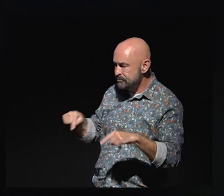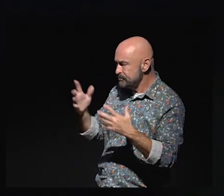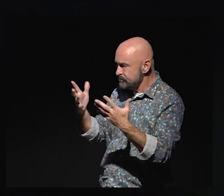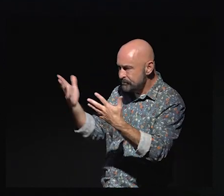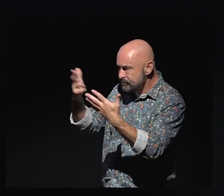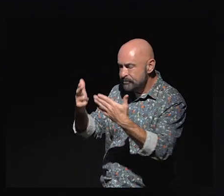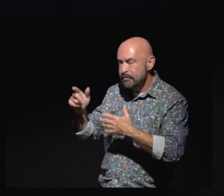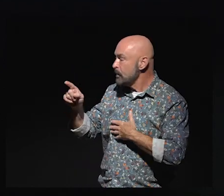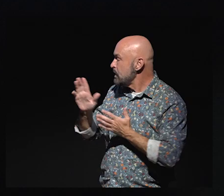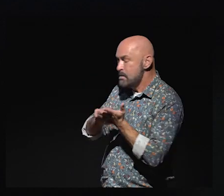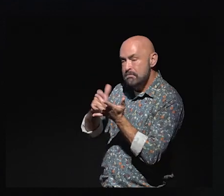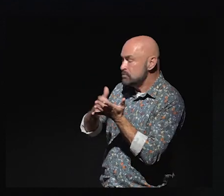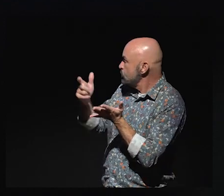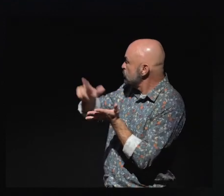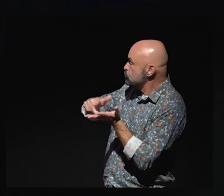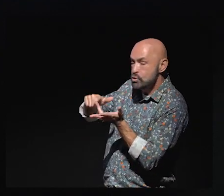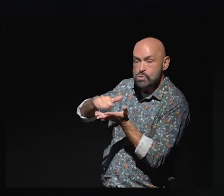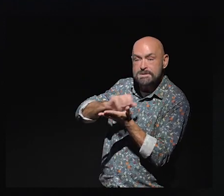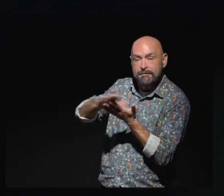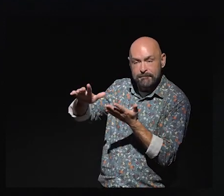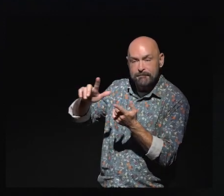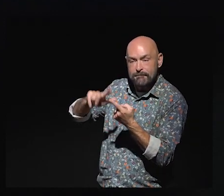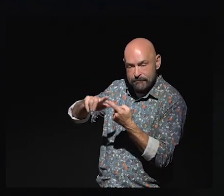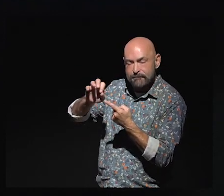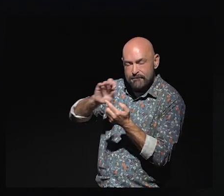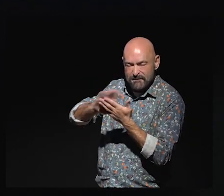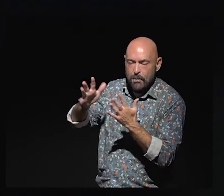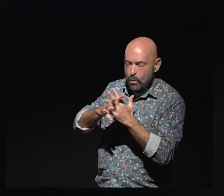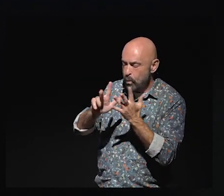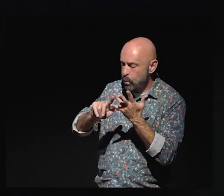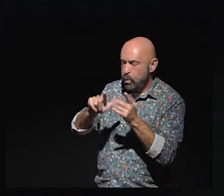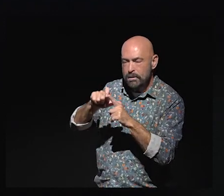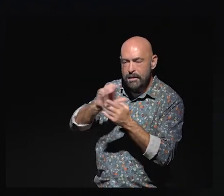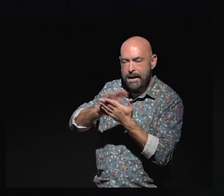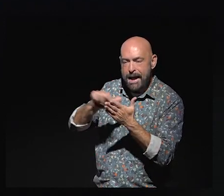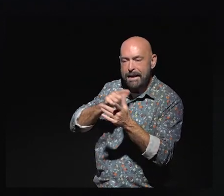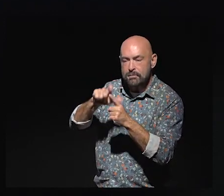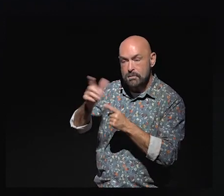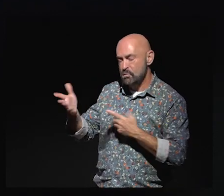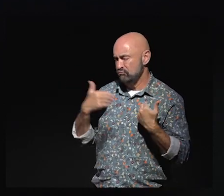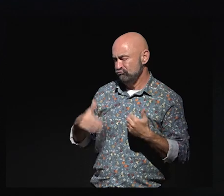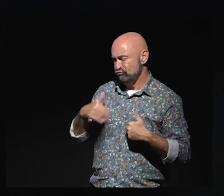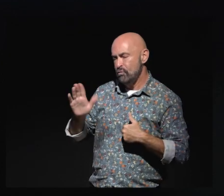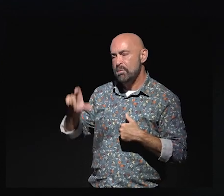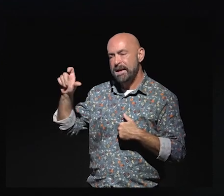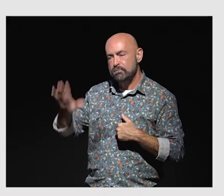Mr. Joseph Woodhead was a very wealthy businessman from Cambridge, actually,